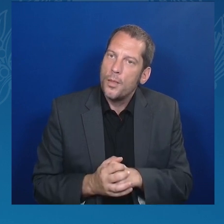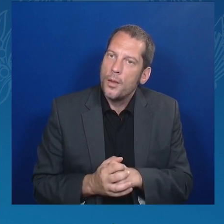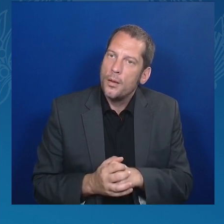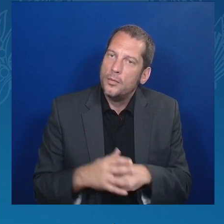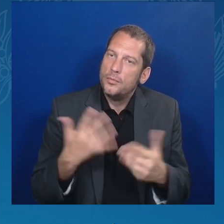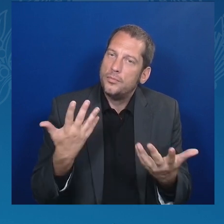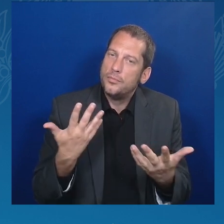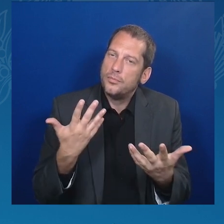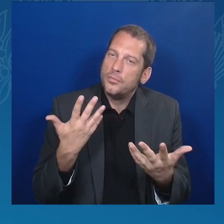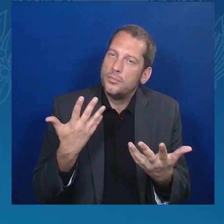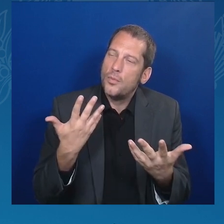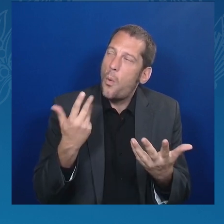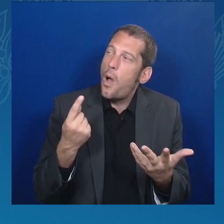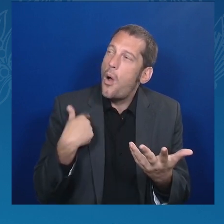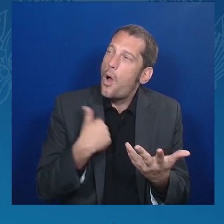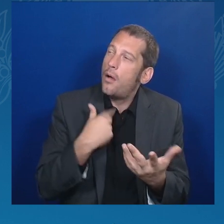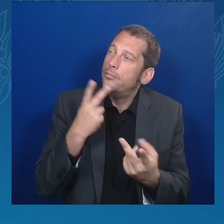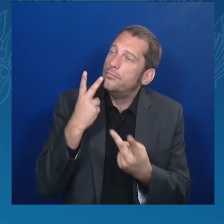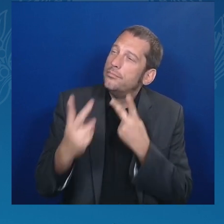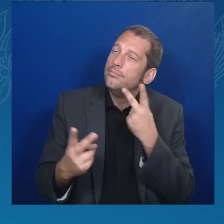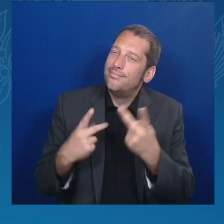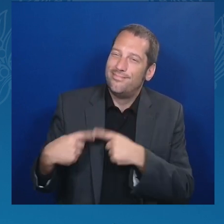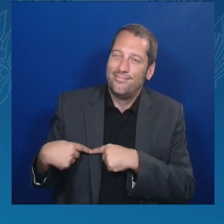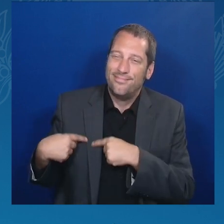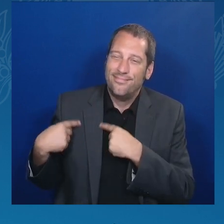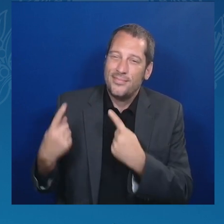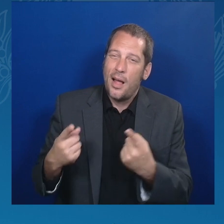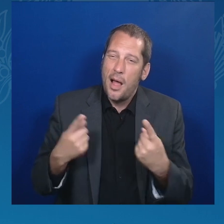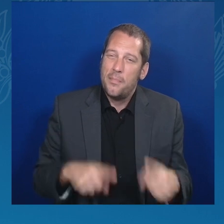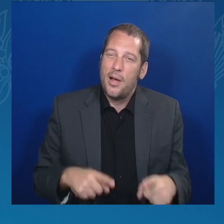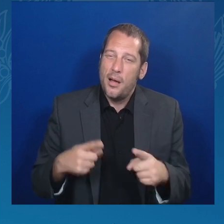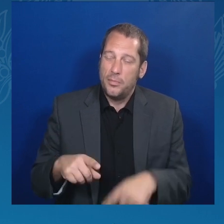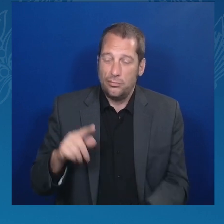Donald Trump and his allies, they're working from a playbook: